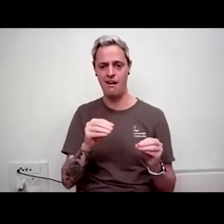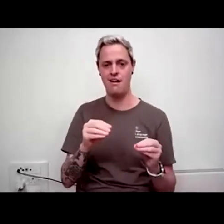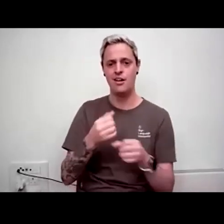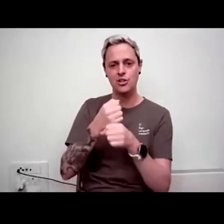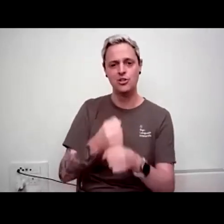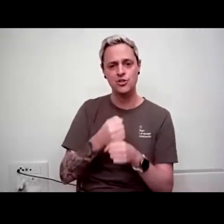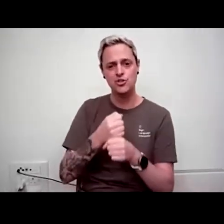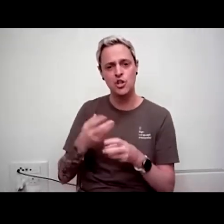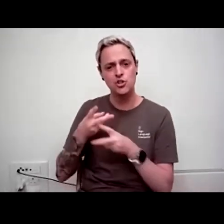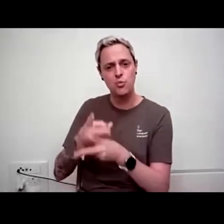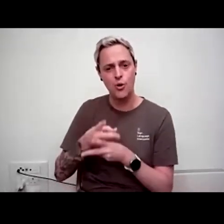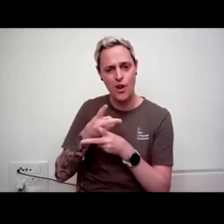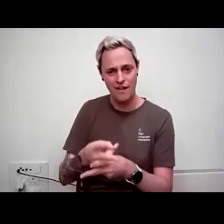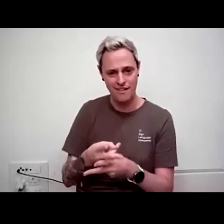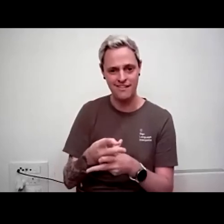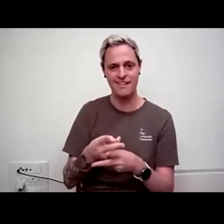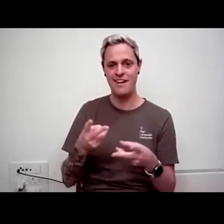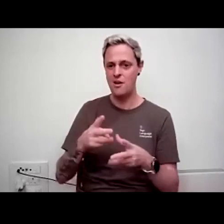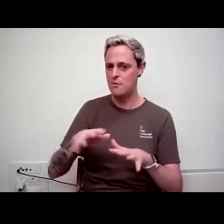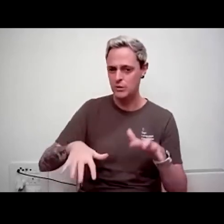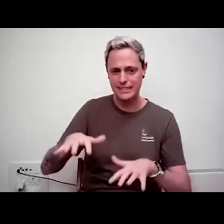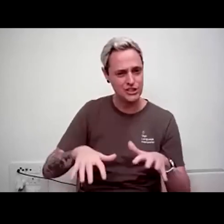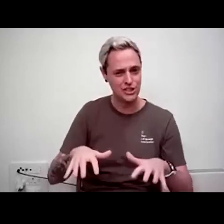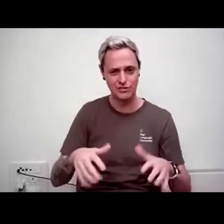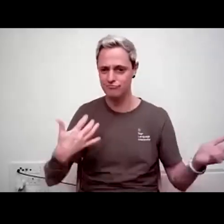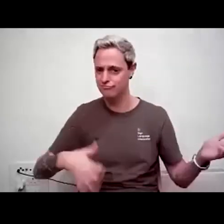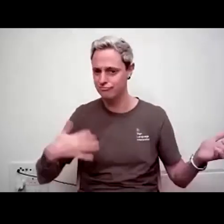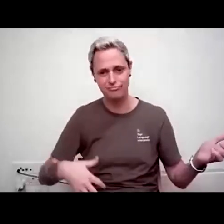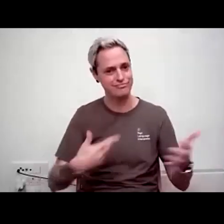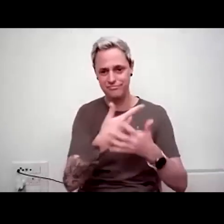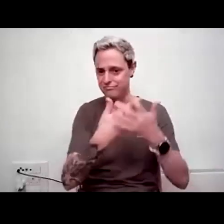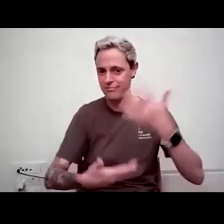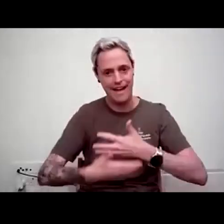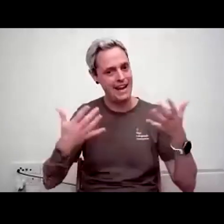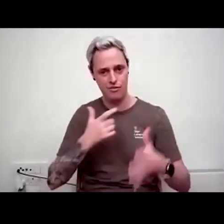member of the prayer ministry team, whatever role we have in mind.